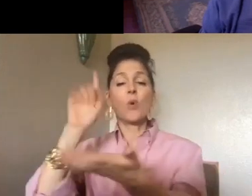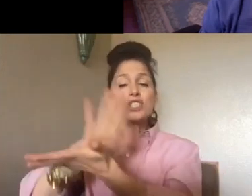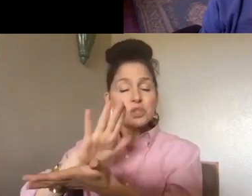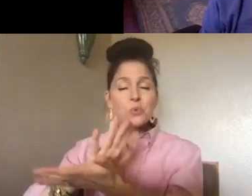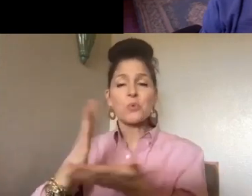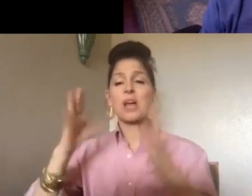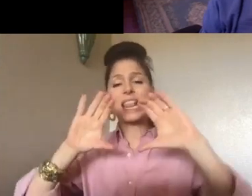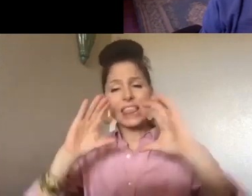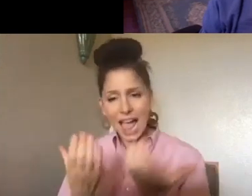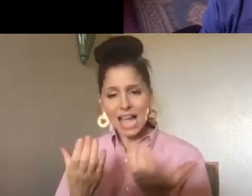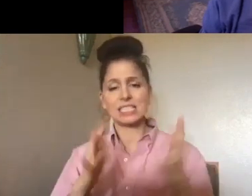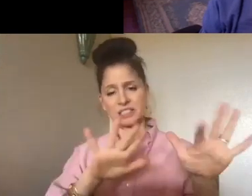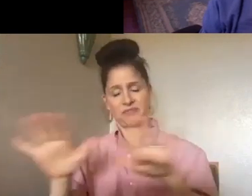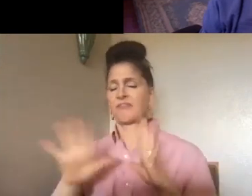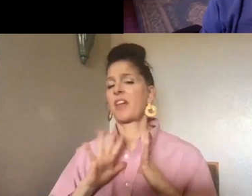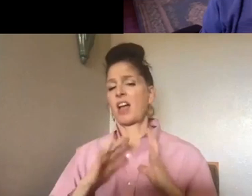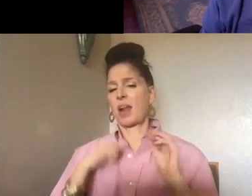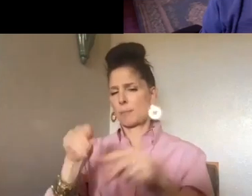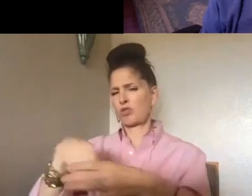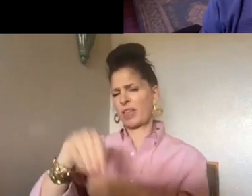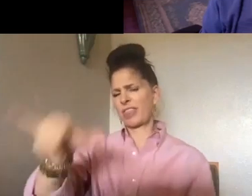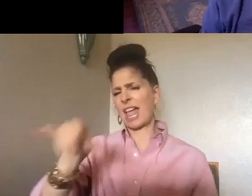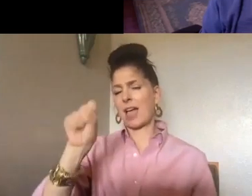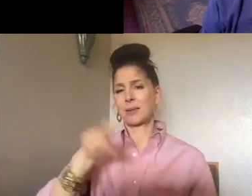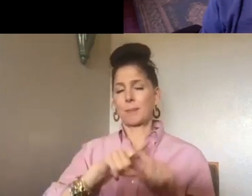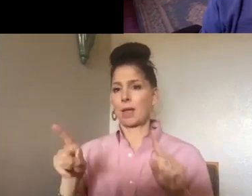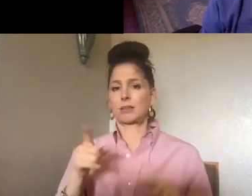for schools and classes, that's a different thing, and I would give her that,